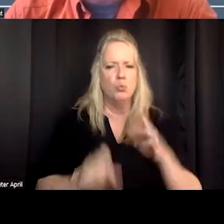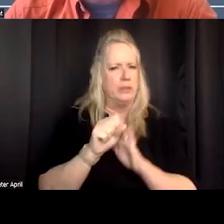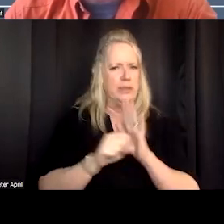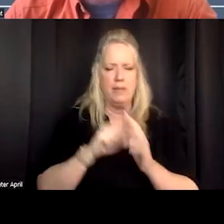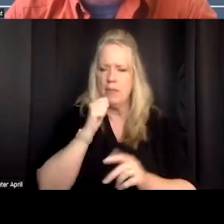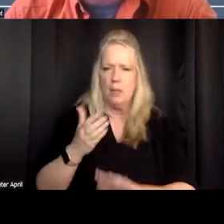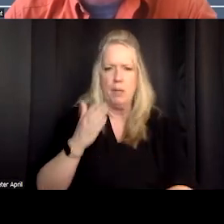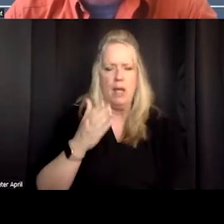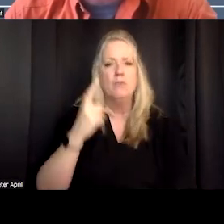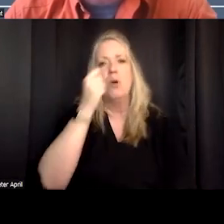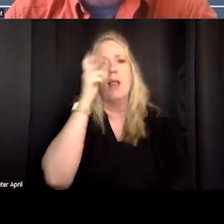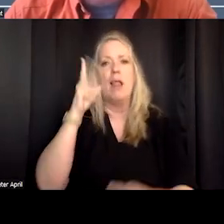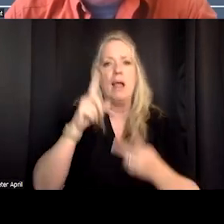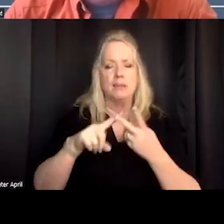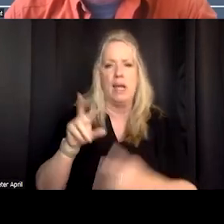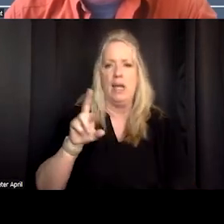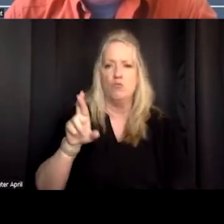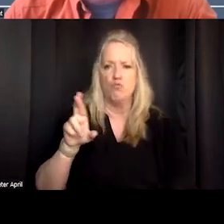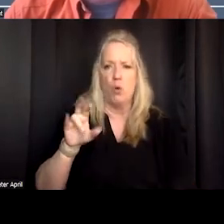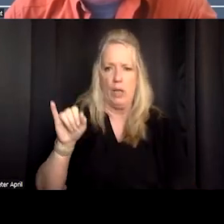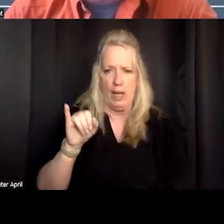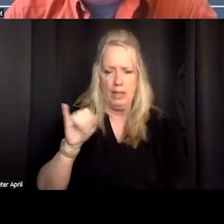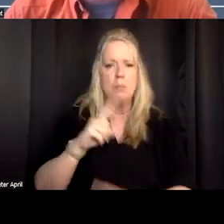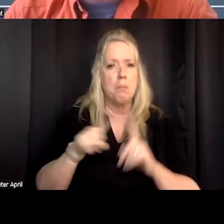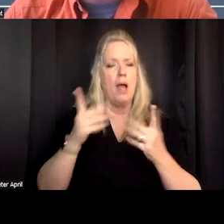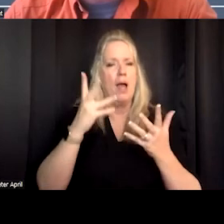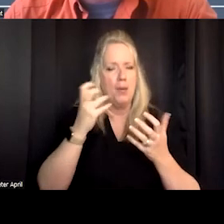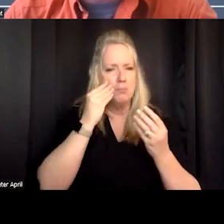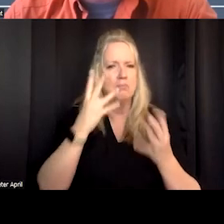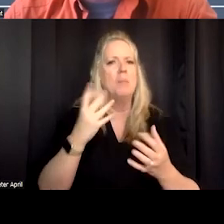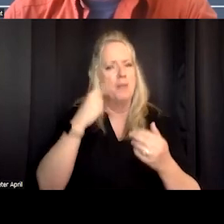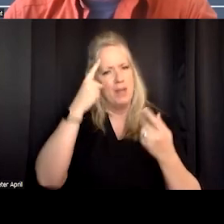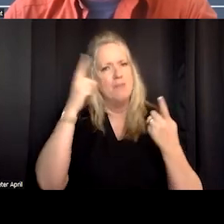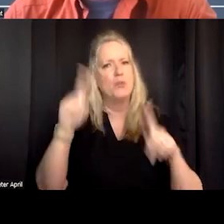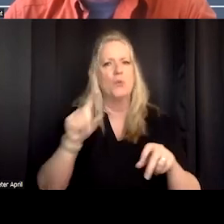RHODE ISLAND. I AM PLEASED TO, TO REPORT THAT, THEY HAVE, AGREED TO WORK IN A PARALLEL PROCESS